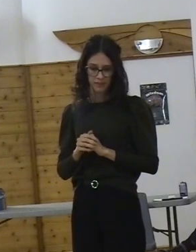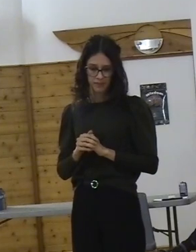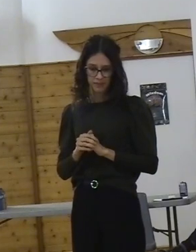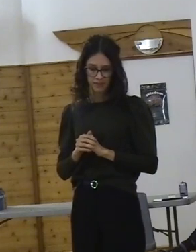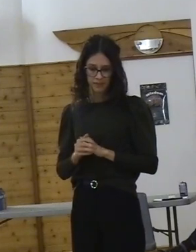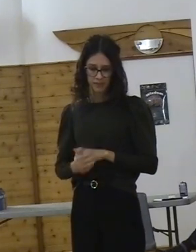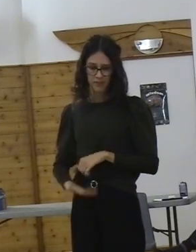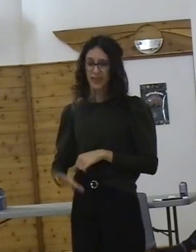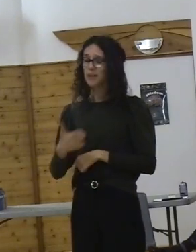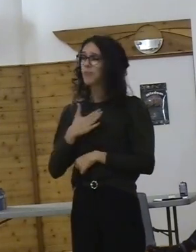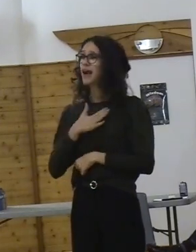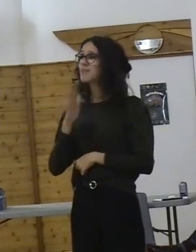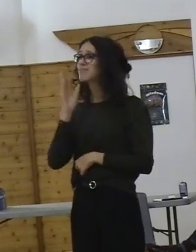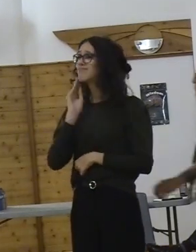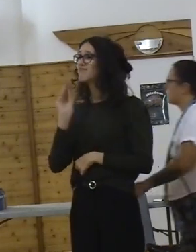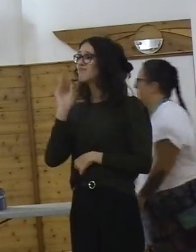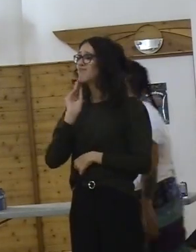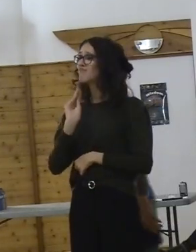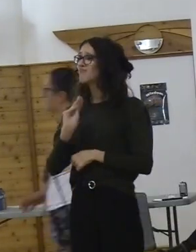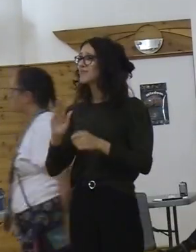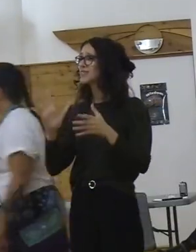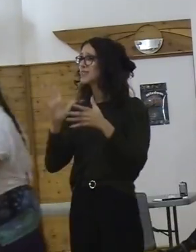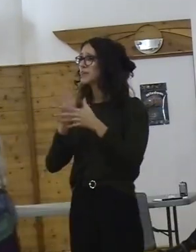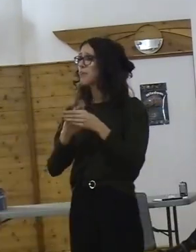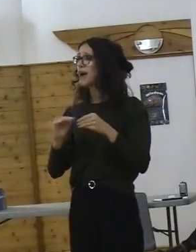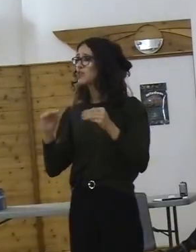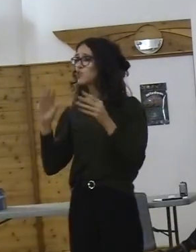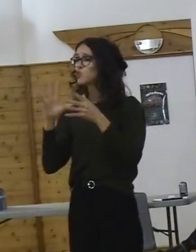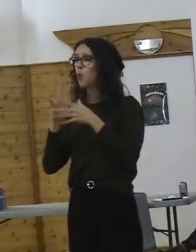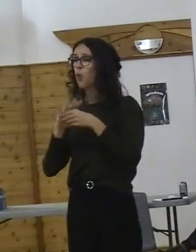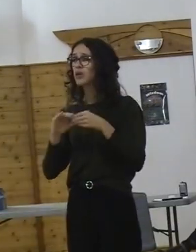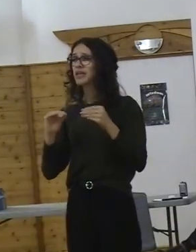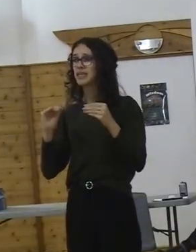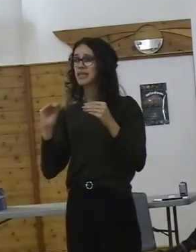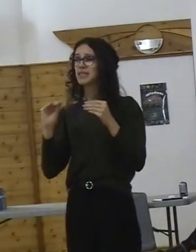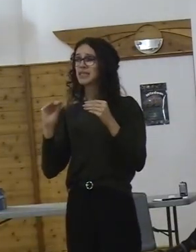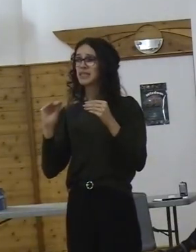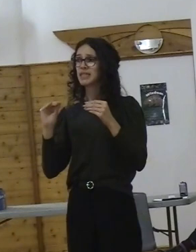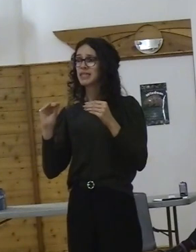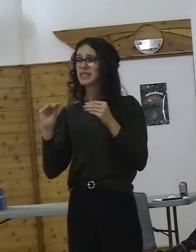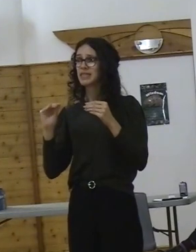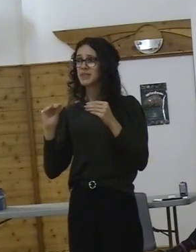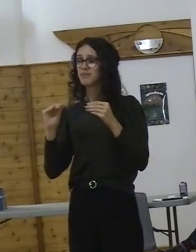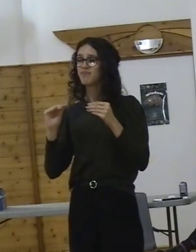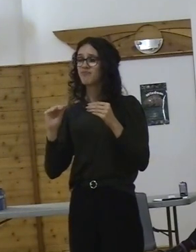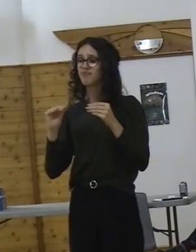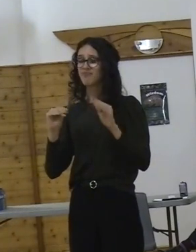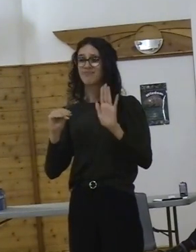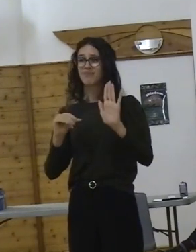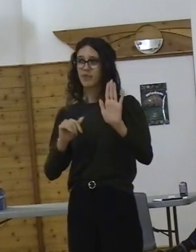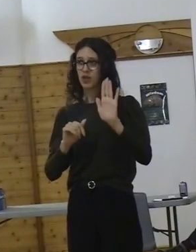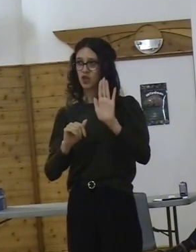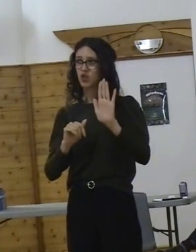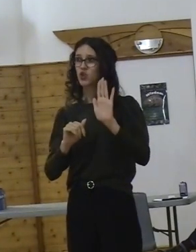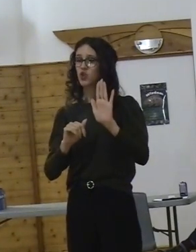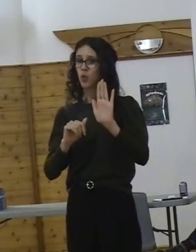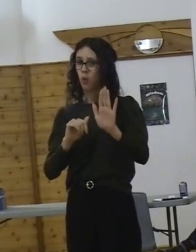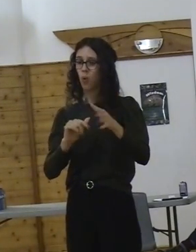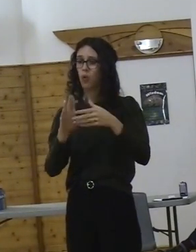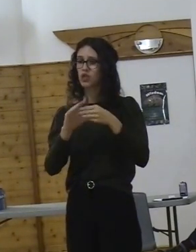than mine I'm a little bit your right is more powerful so gently